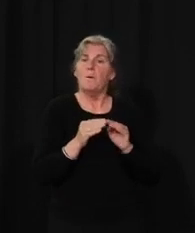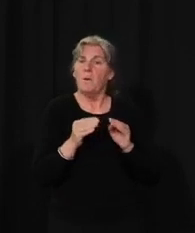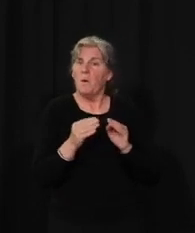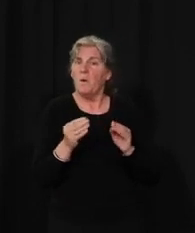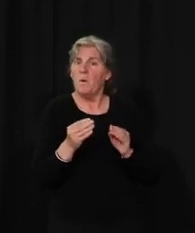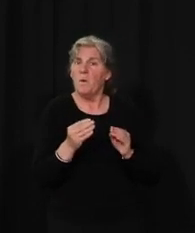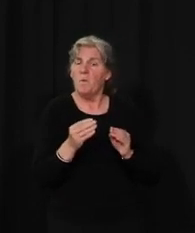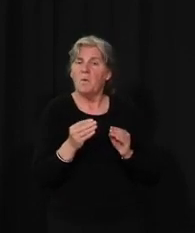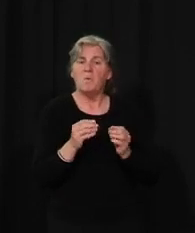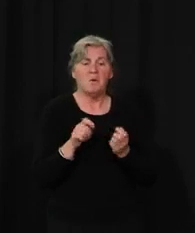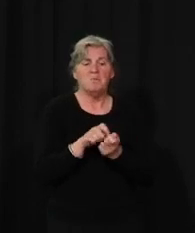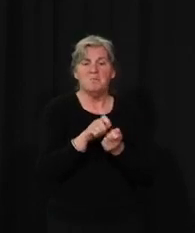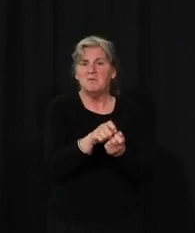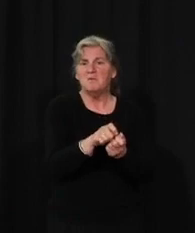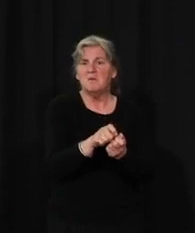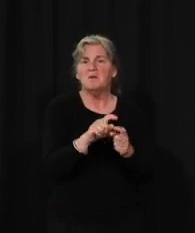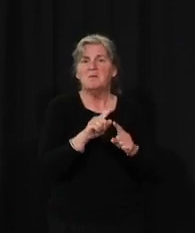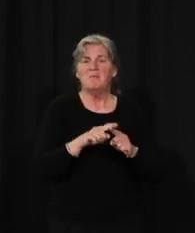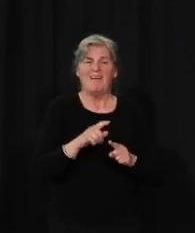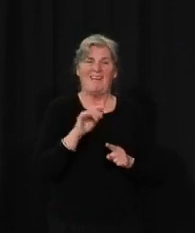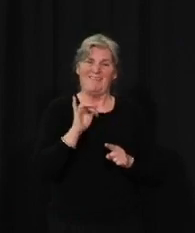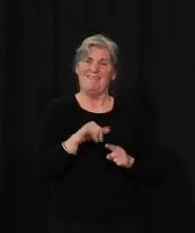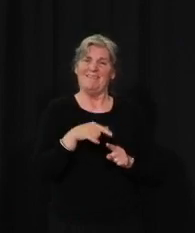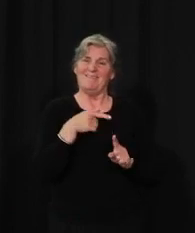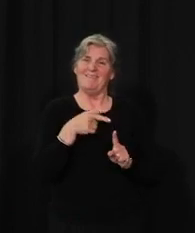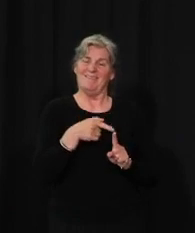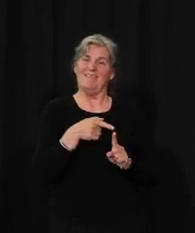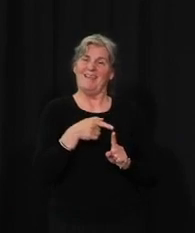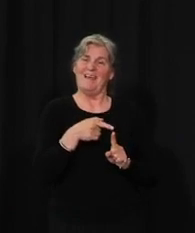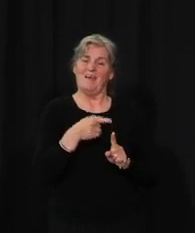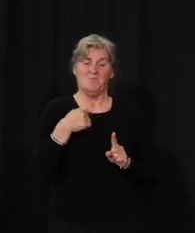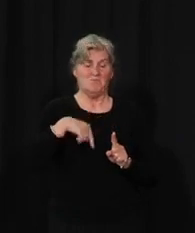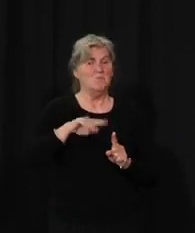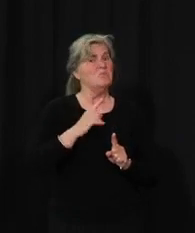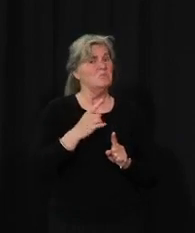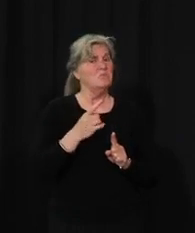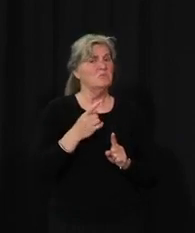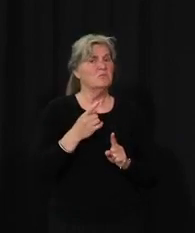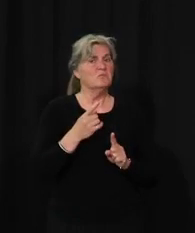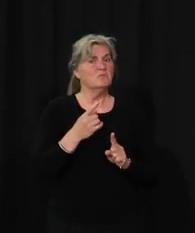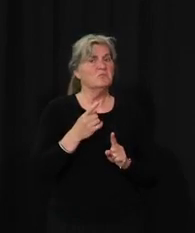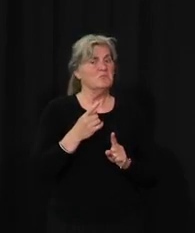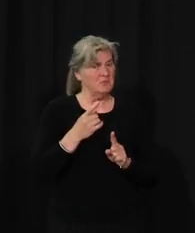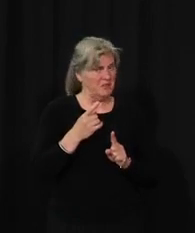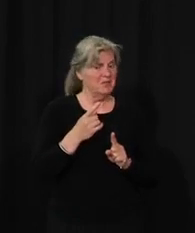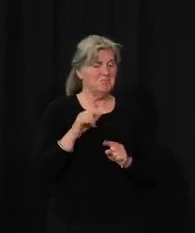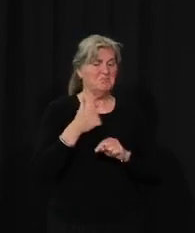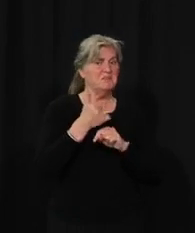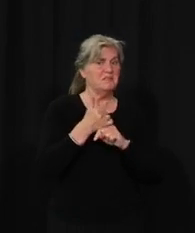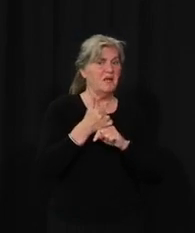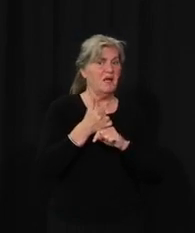finer tools. So really, we have done this asa